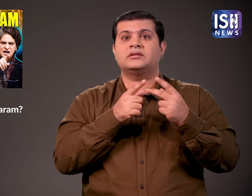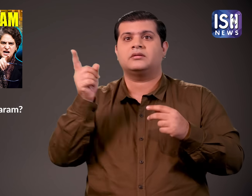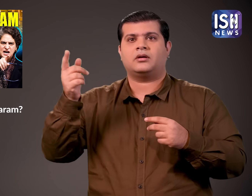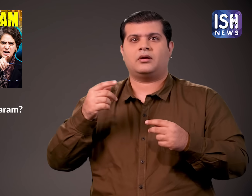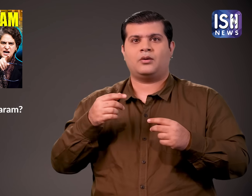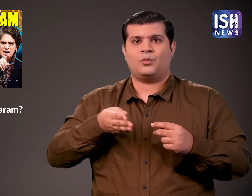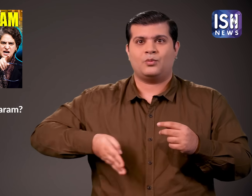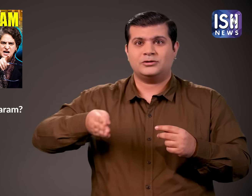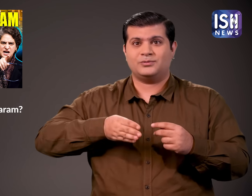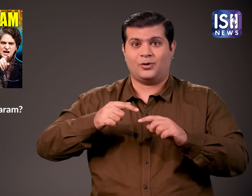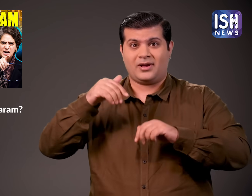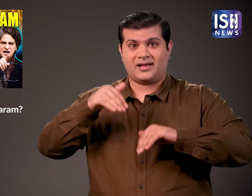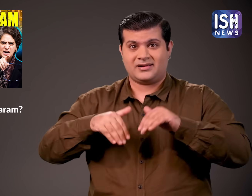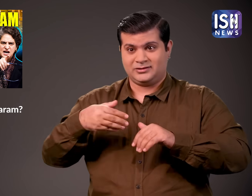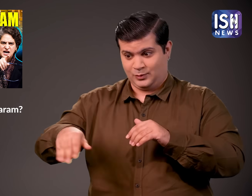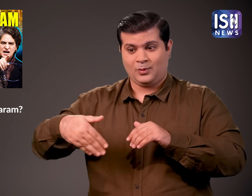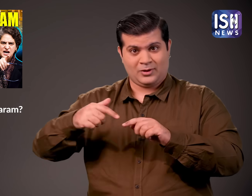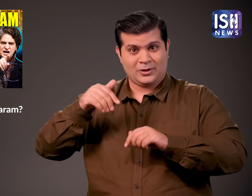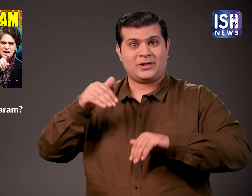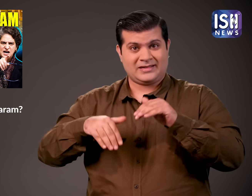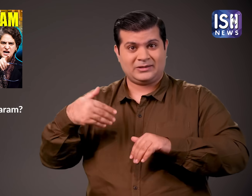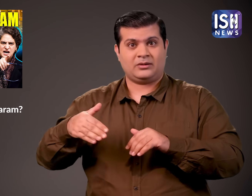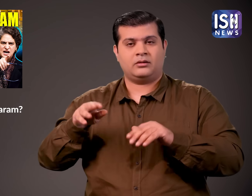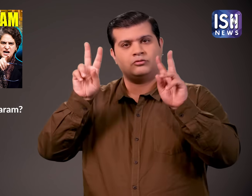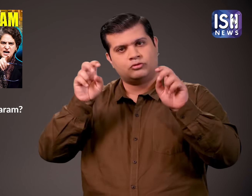"Elections in Bengal are coming closer."